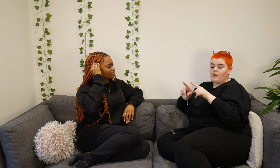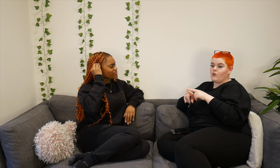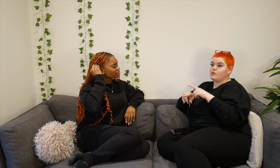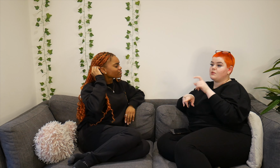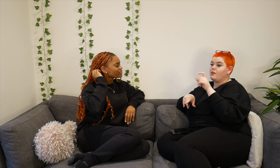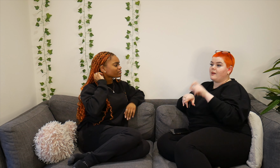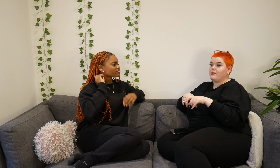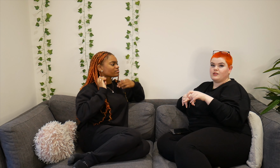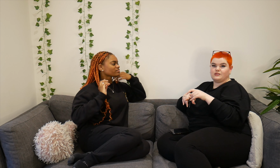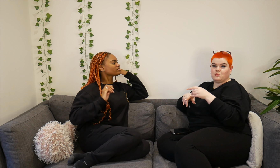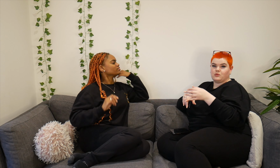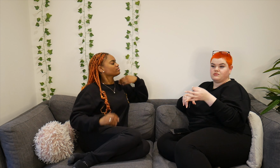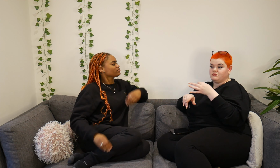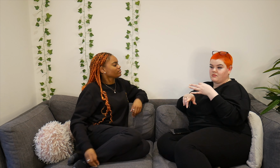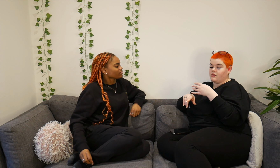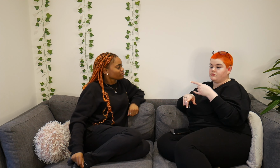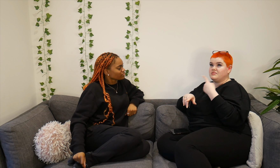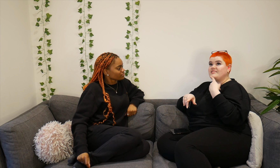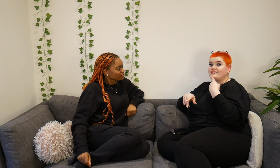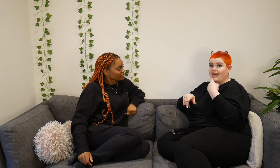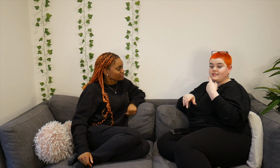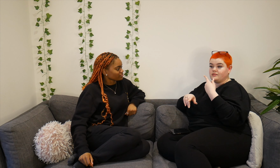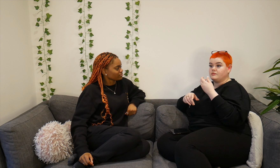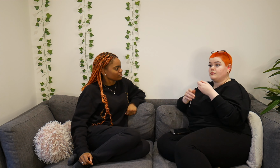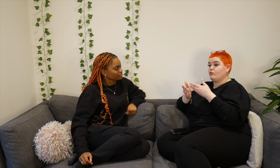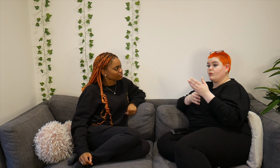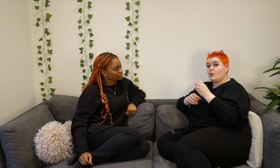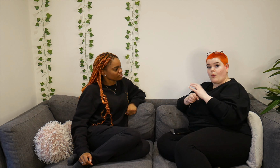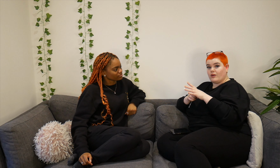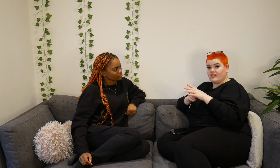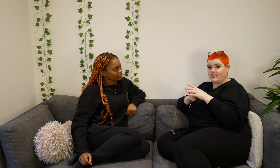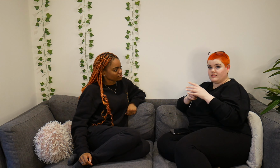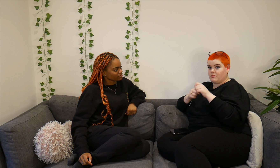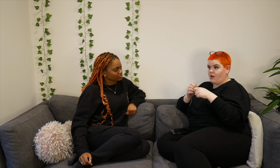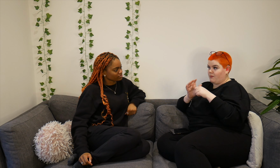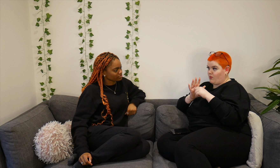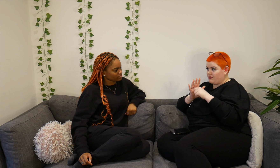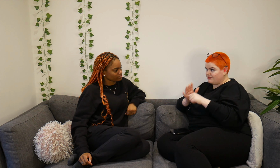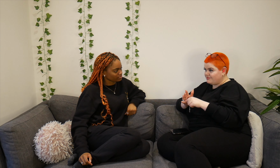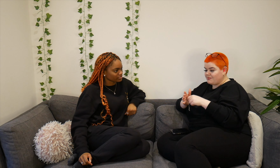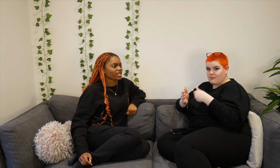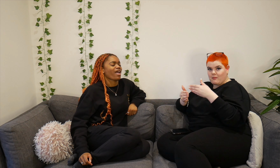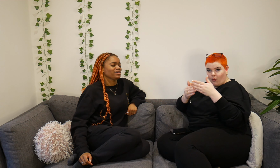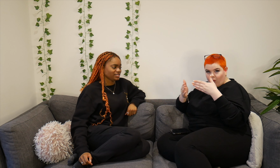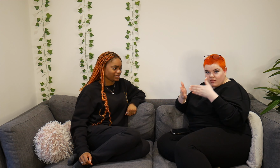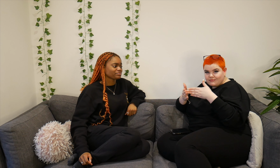Yeah, also, the person was asking - said - that, through covid, this situation